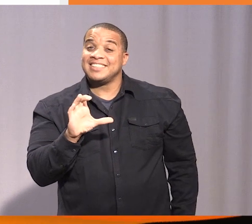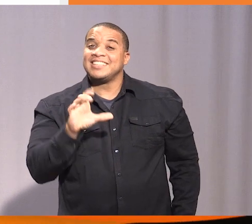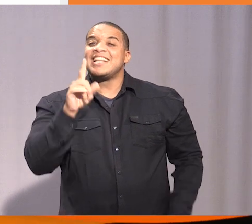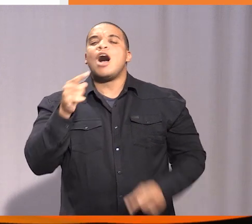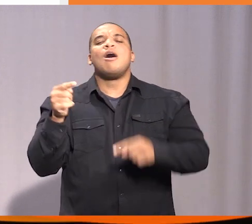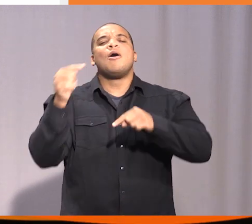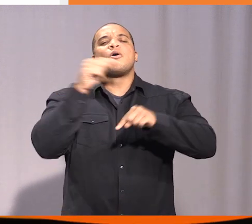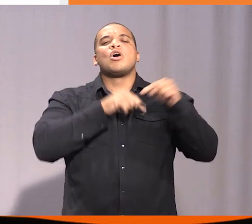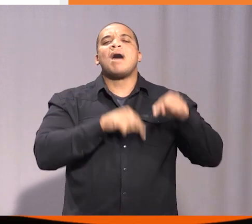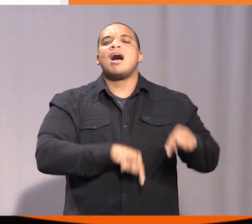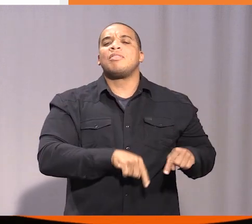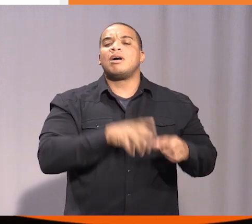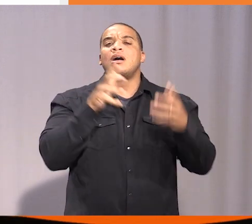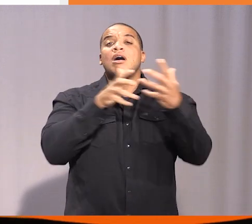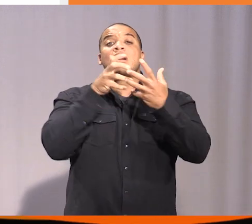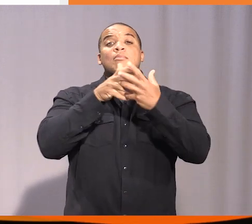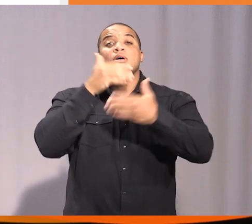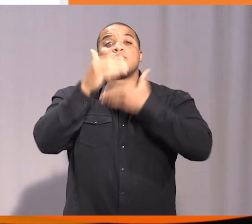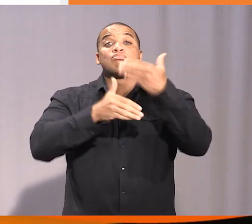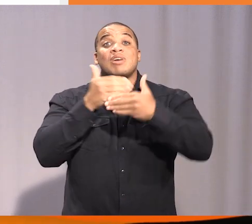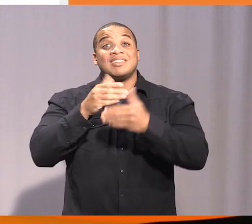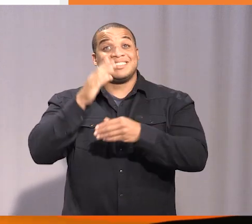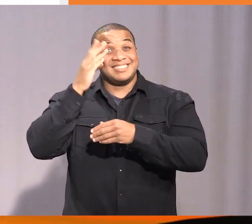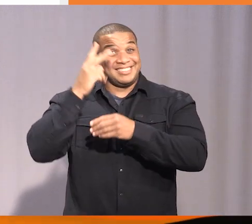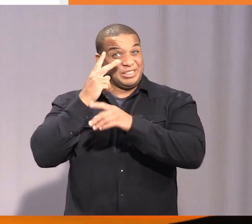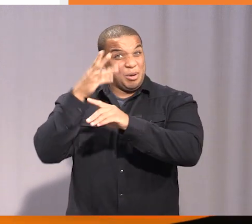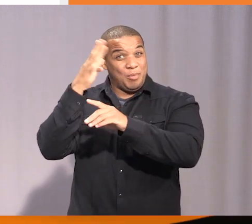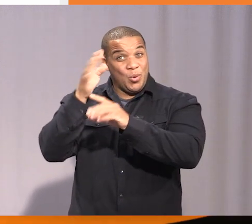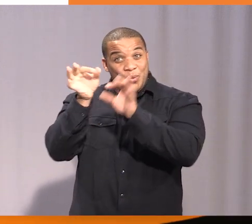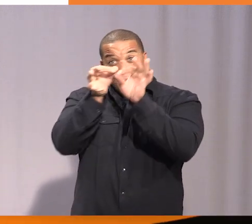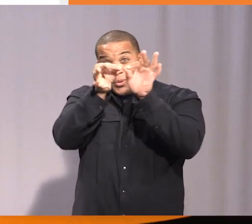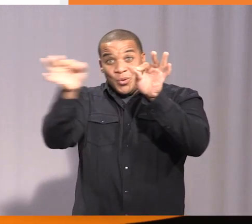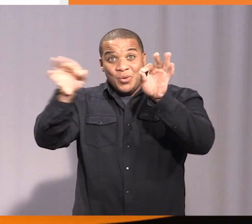Going back to the accommodations process. We're going to click this lovely blue, big blue link